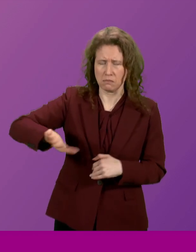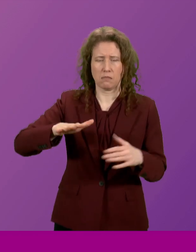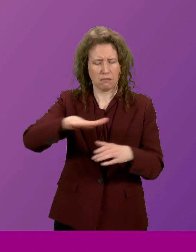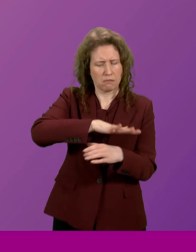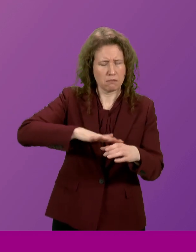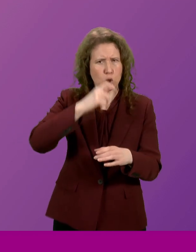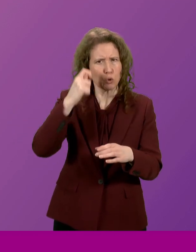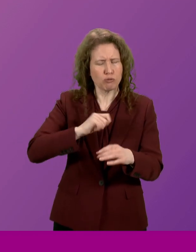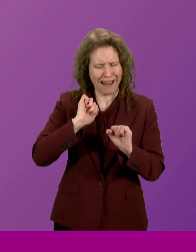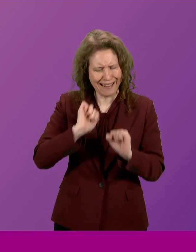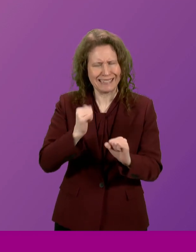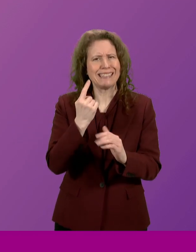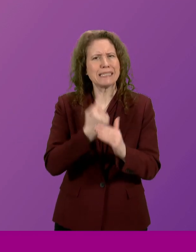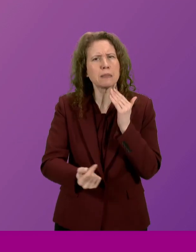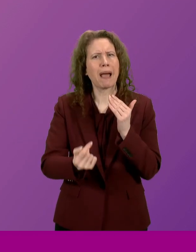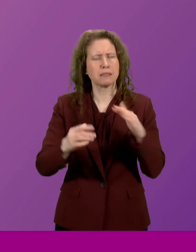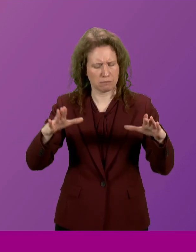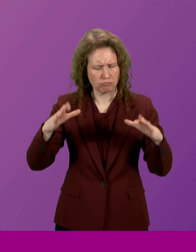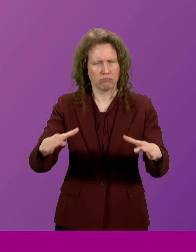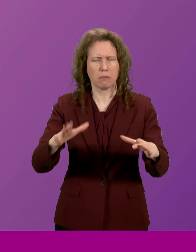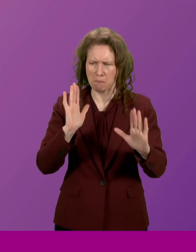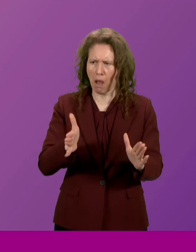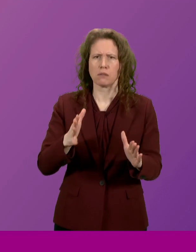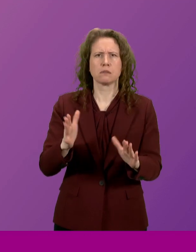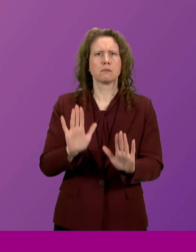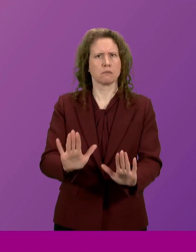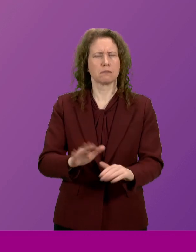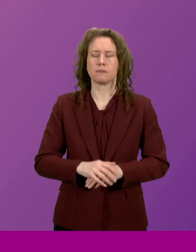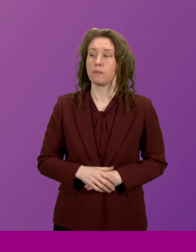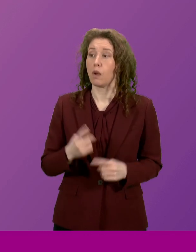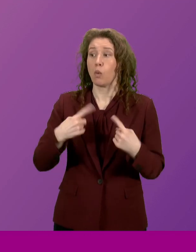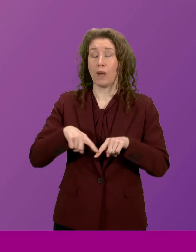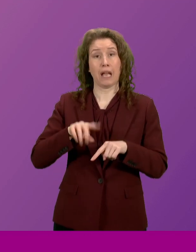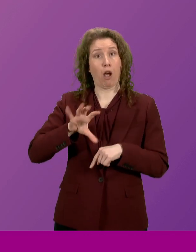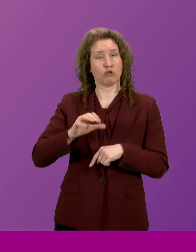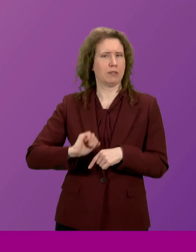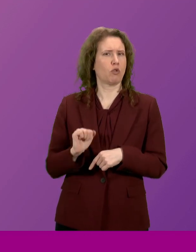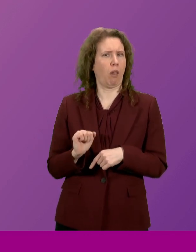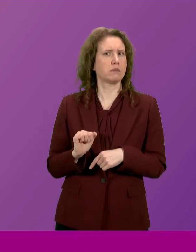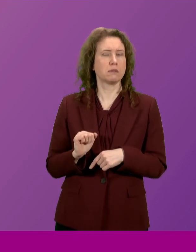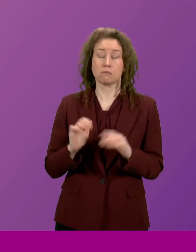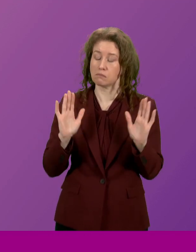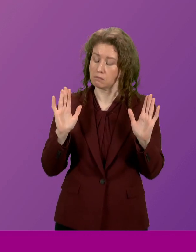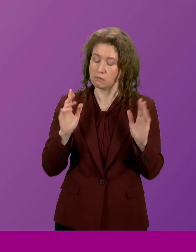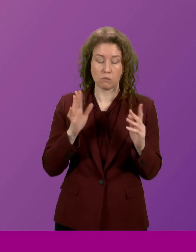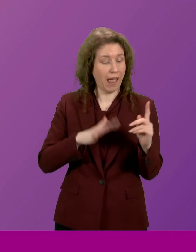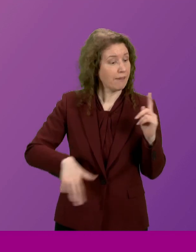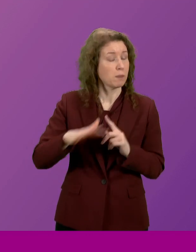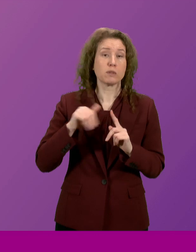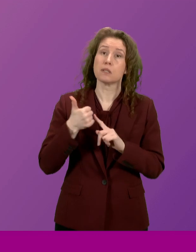and independence of Ukraine must be asserted. We as a country—through cross-party support—have done